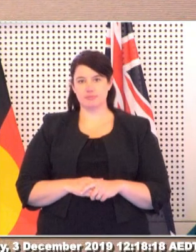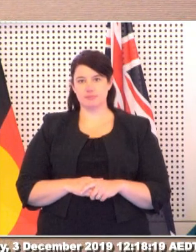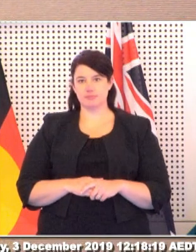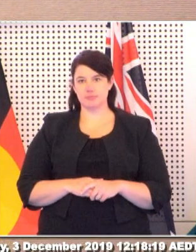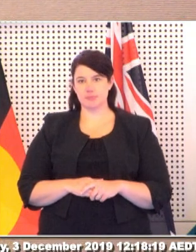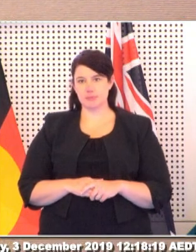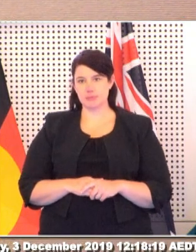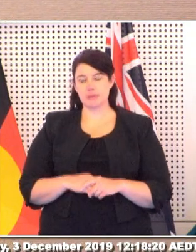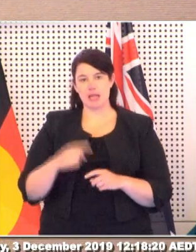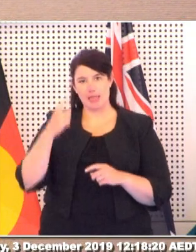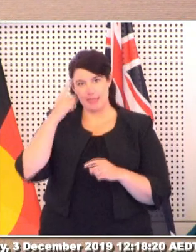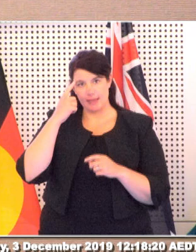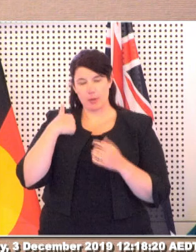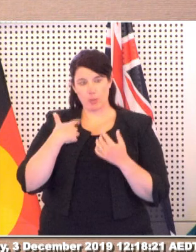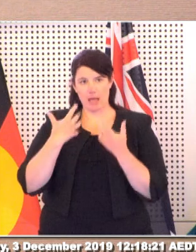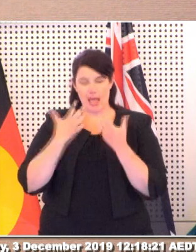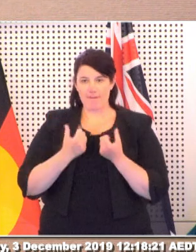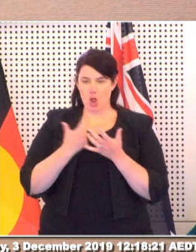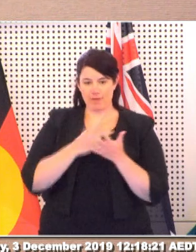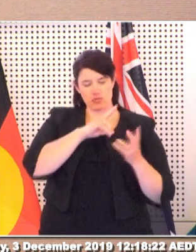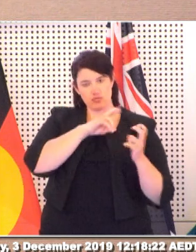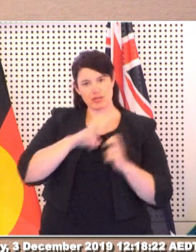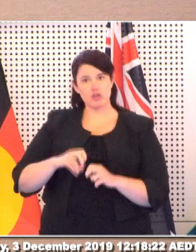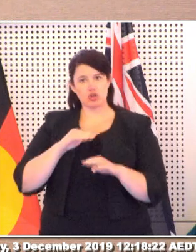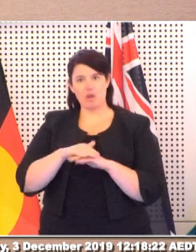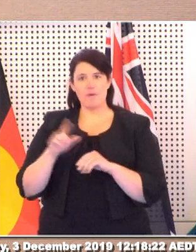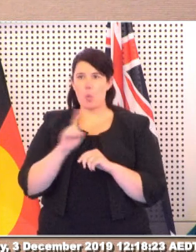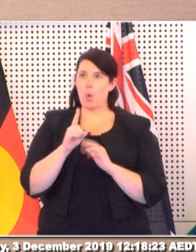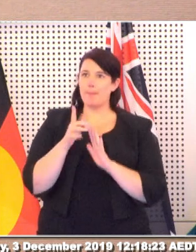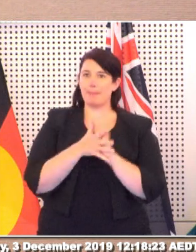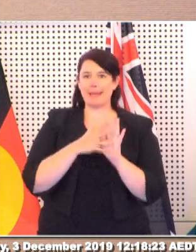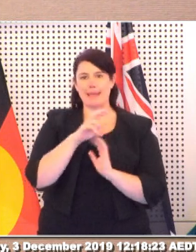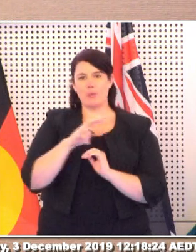We’ve got lots of evidence about what constitutes a good life for people, and